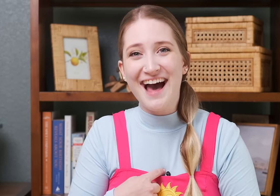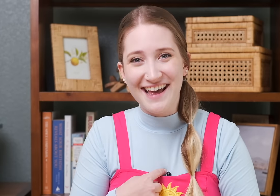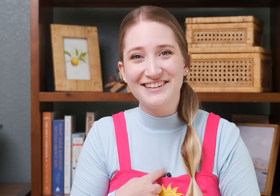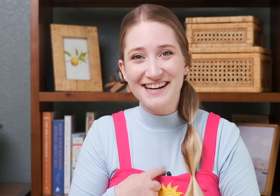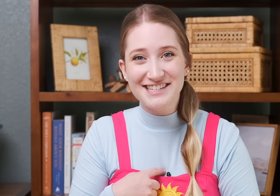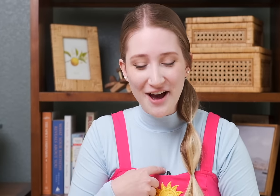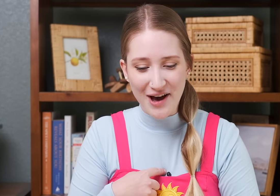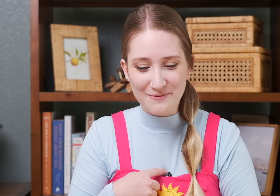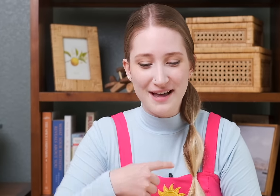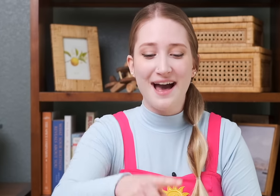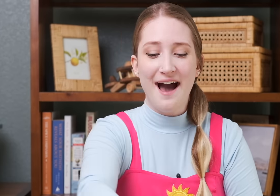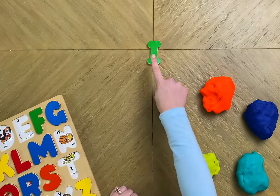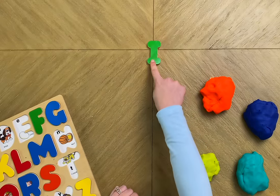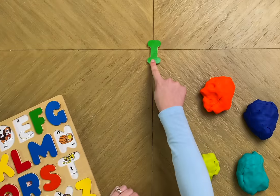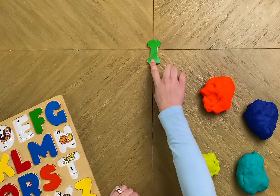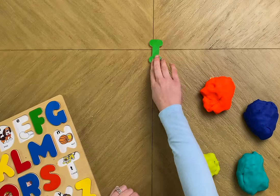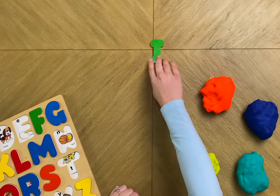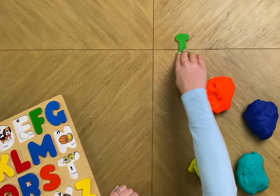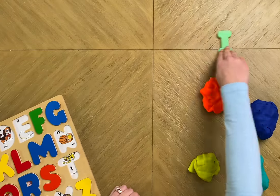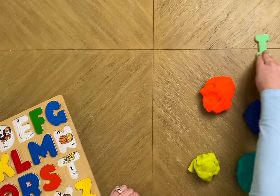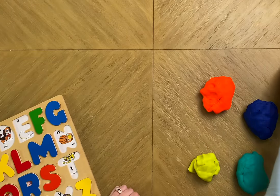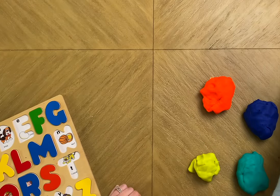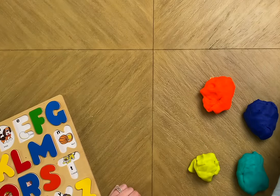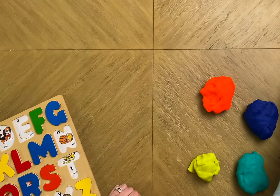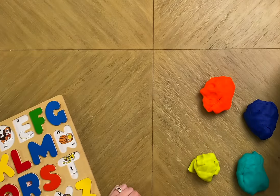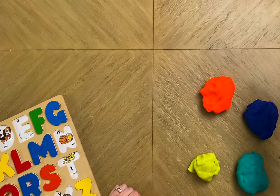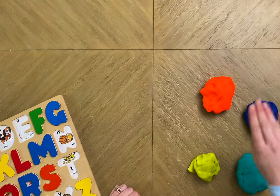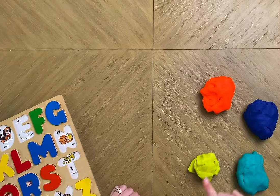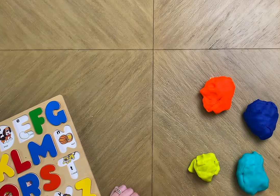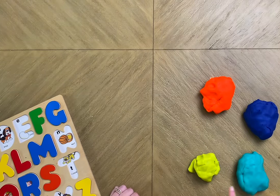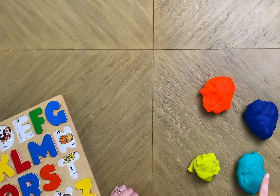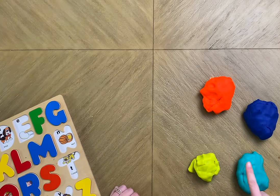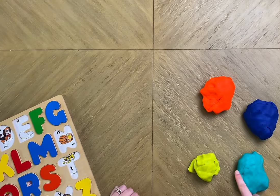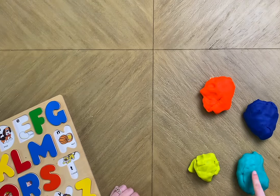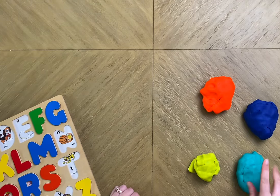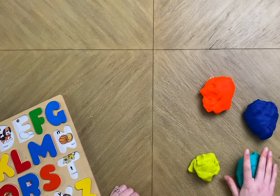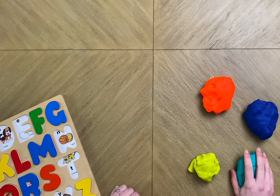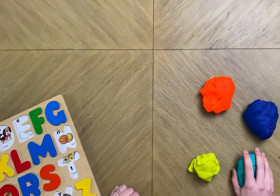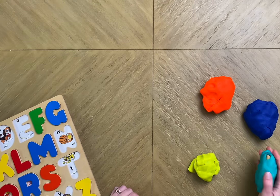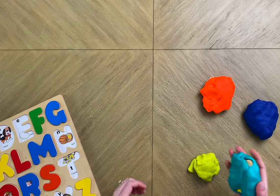I. Great job! I. Now let's do the teal one.